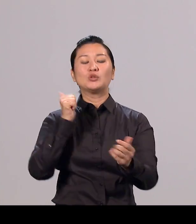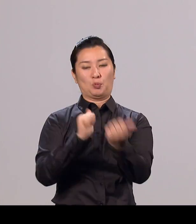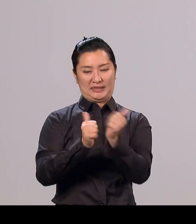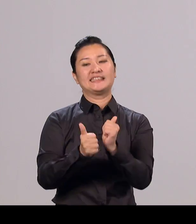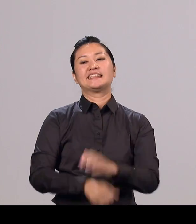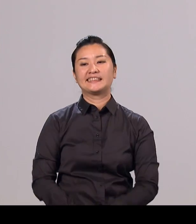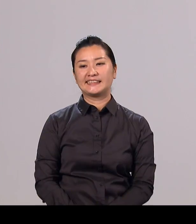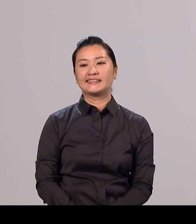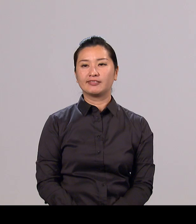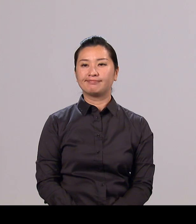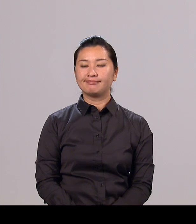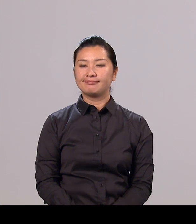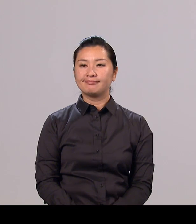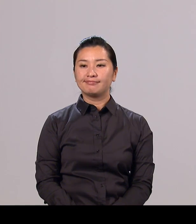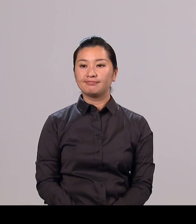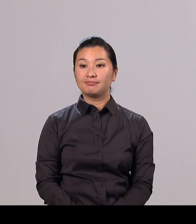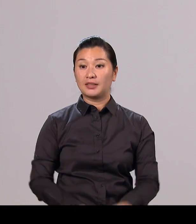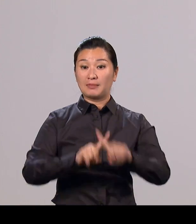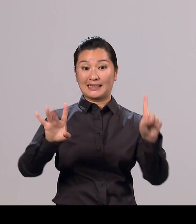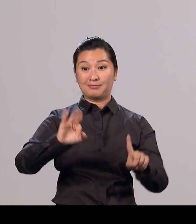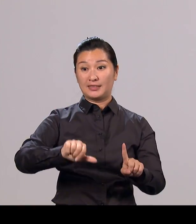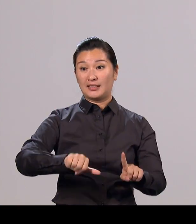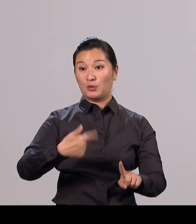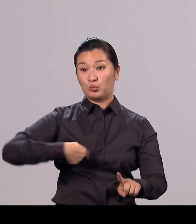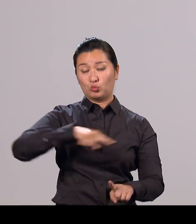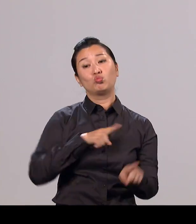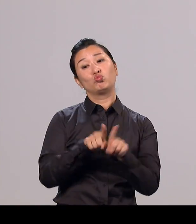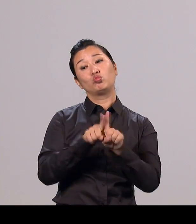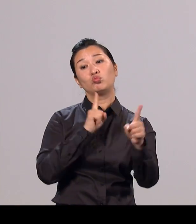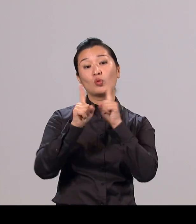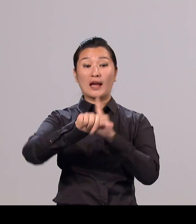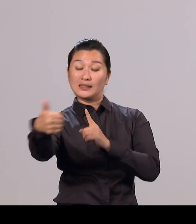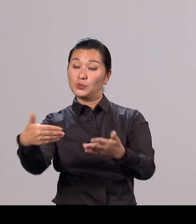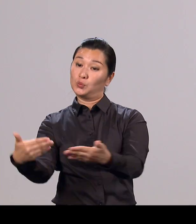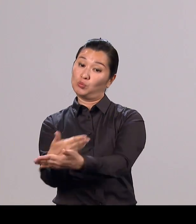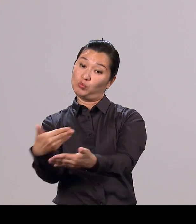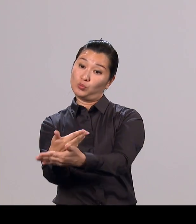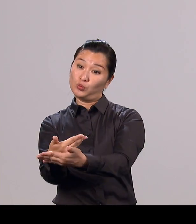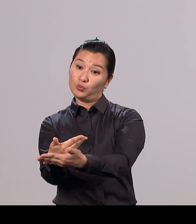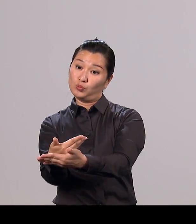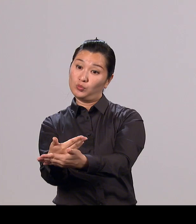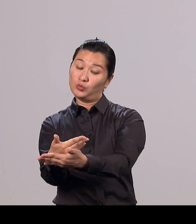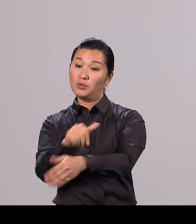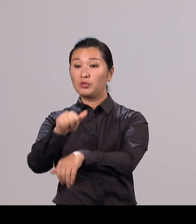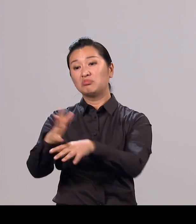On the other side, we also talked to the new operators and the new operators tell us, well it is not so easy to compete in Singapore,